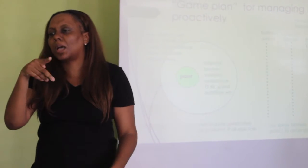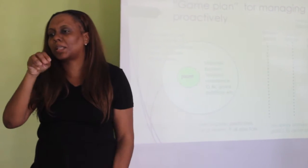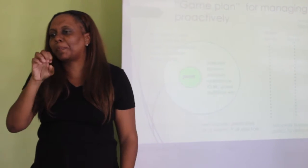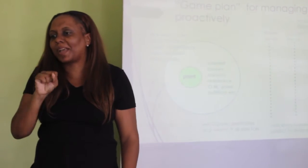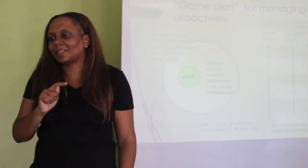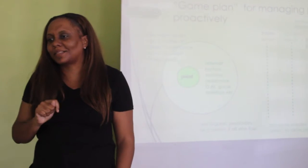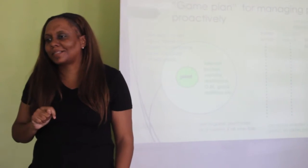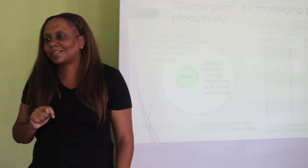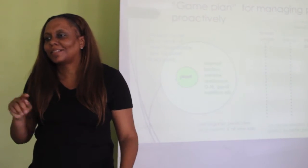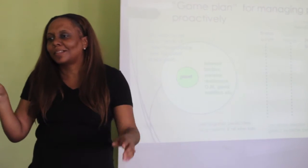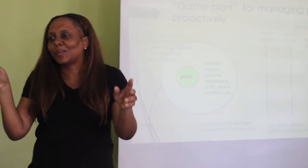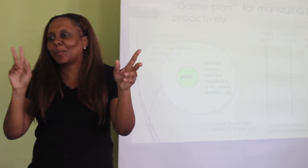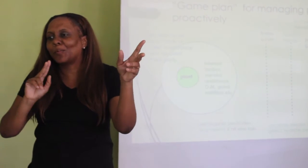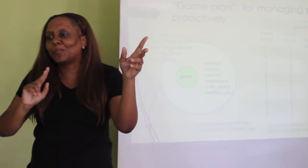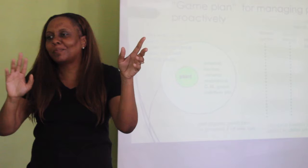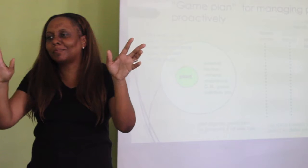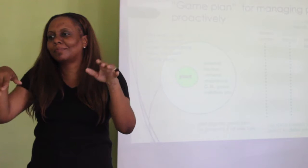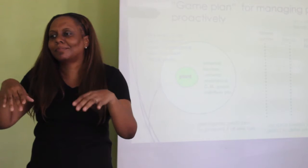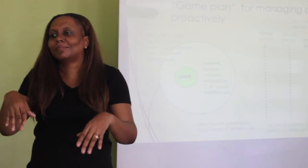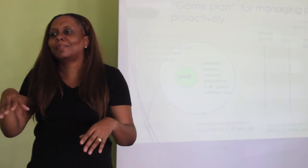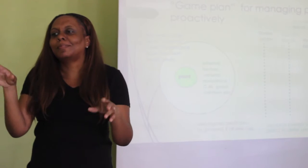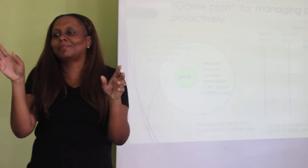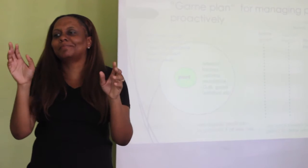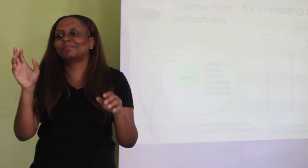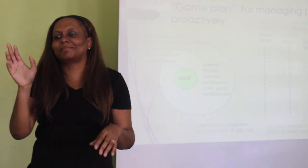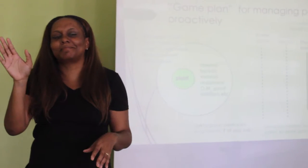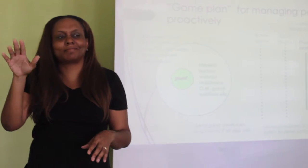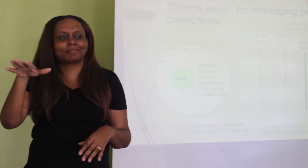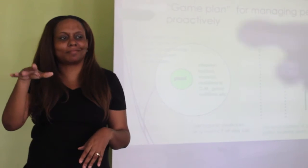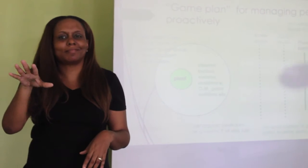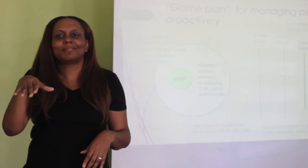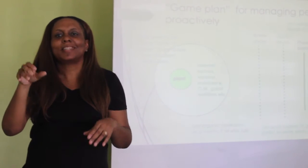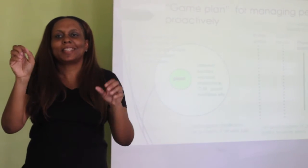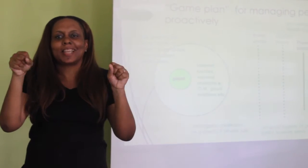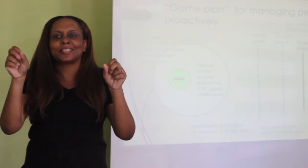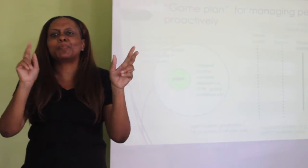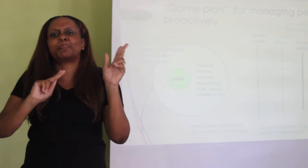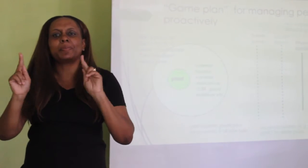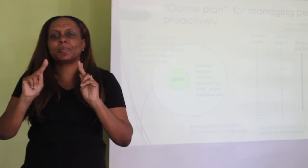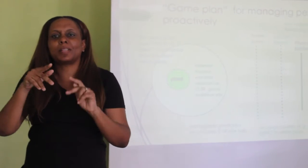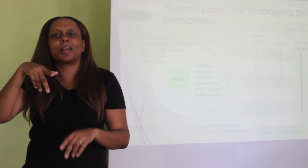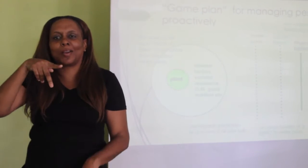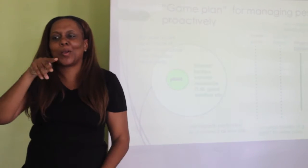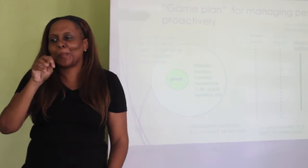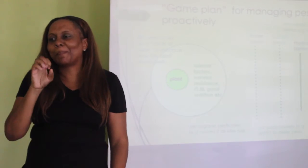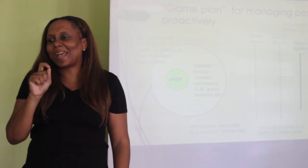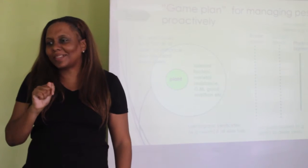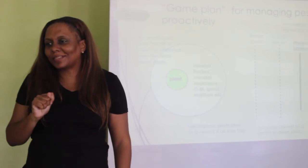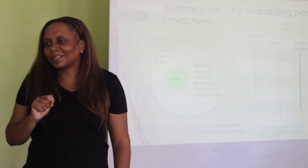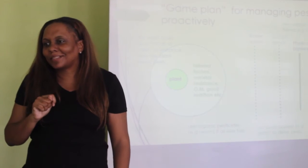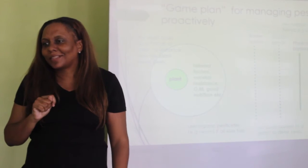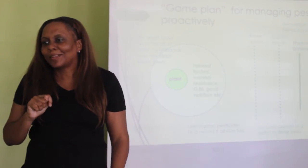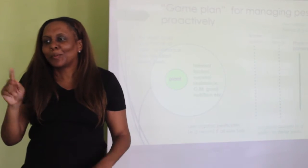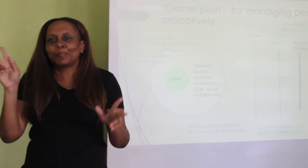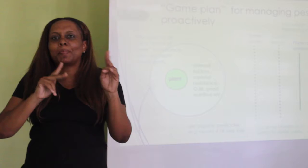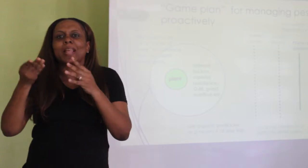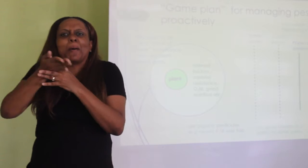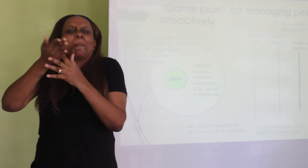anything that annoy you or disturb you from doing anything becomes the best so people are best